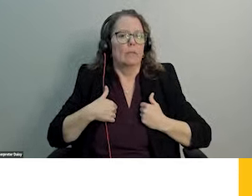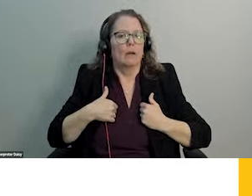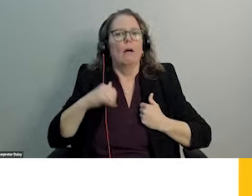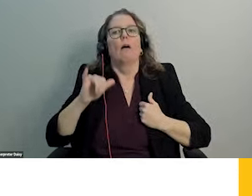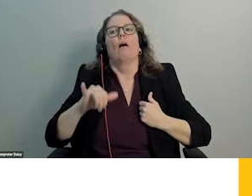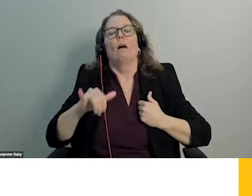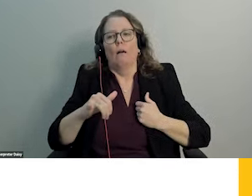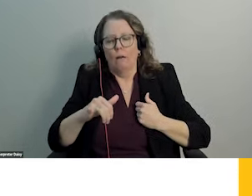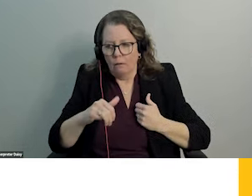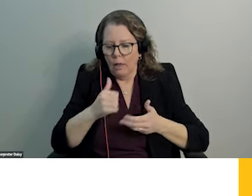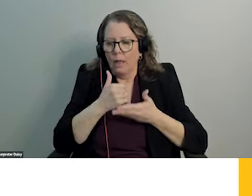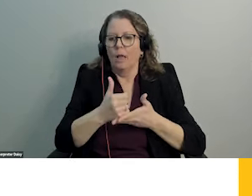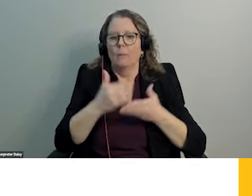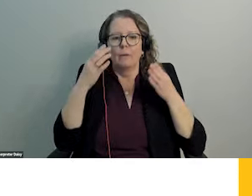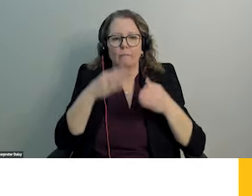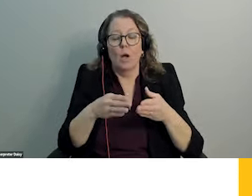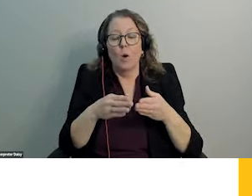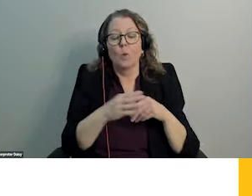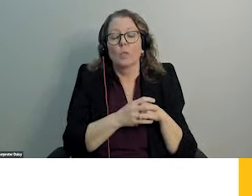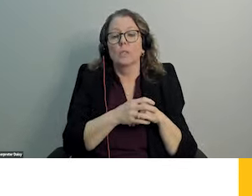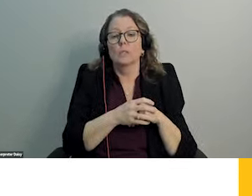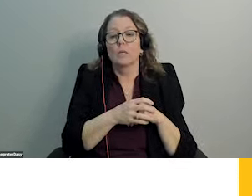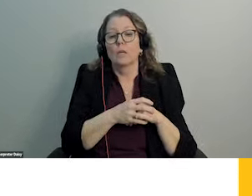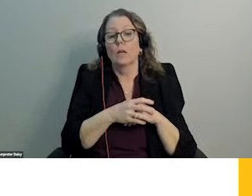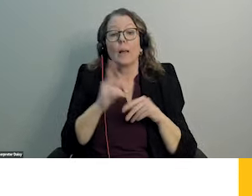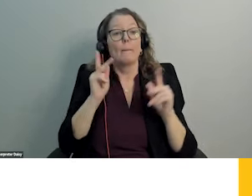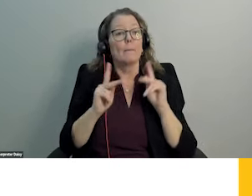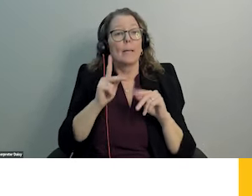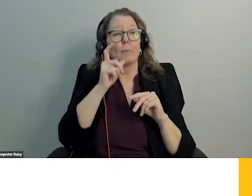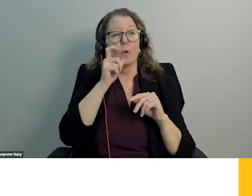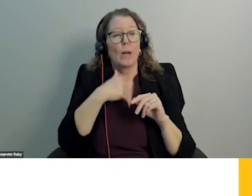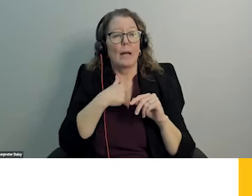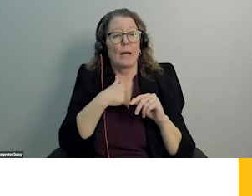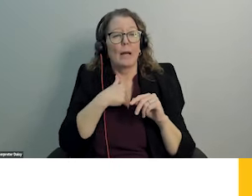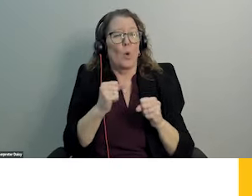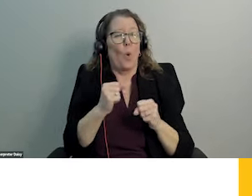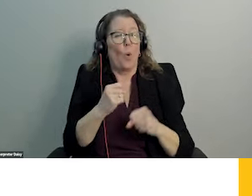And the one plug I'll give is for folks with cold hearts that don't understand the importance